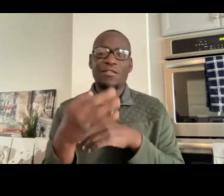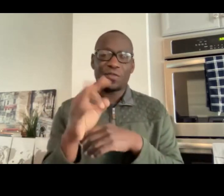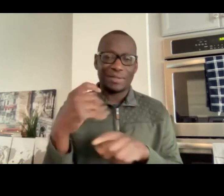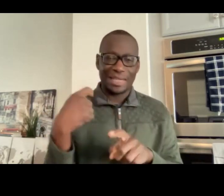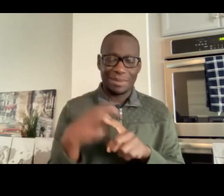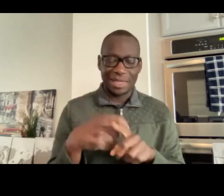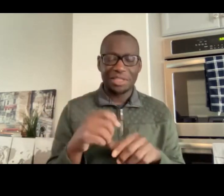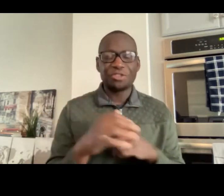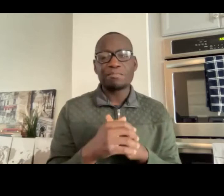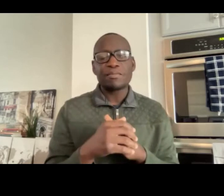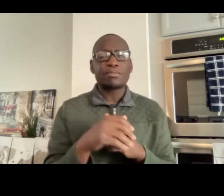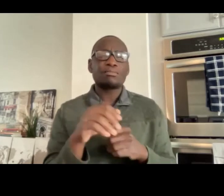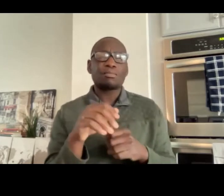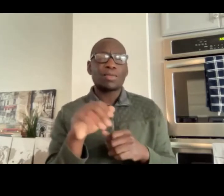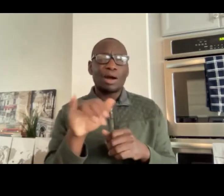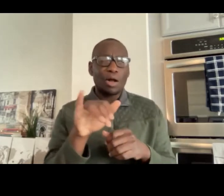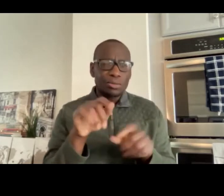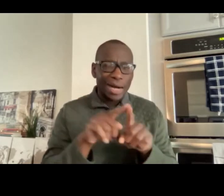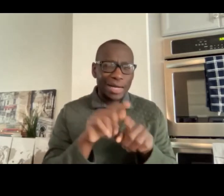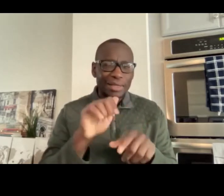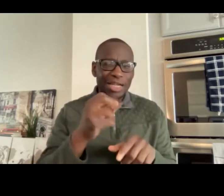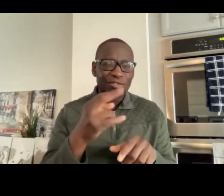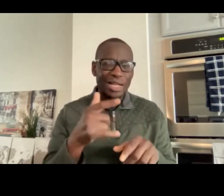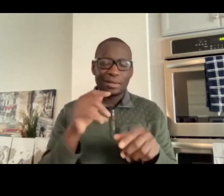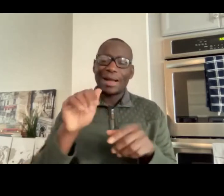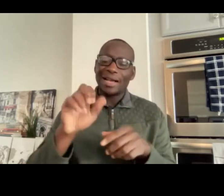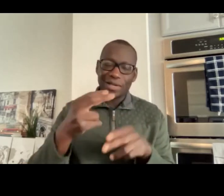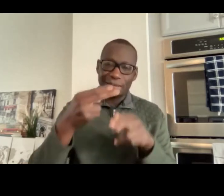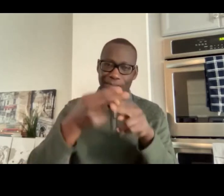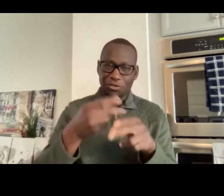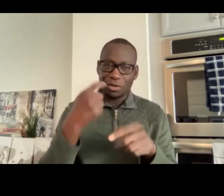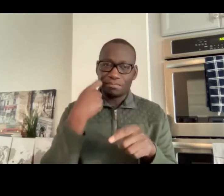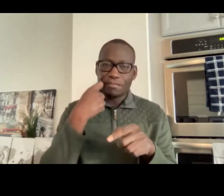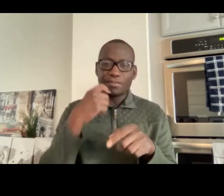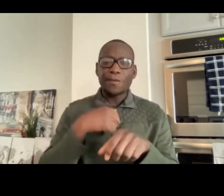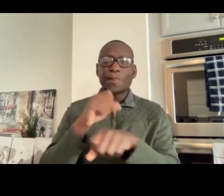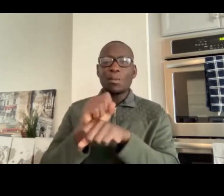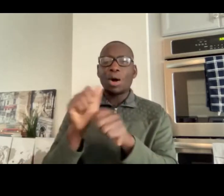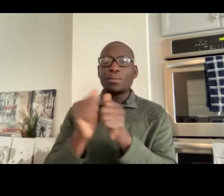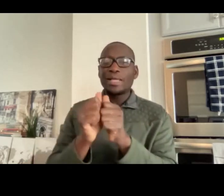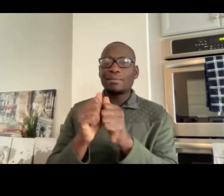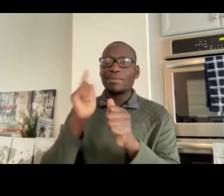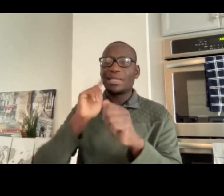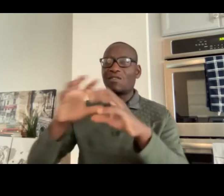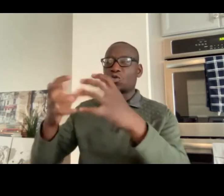My field is foreign language, and my language of choice is Spanish and I just mentioned before just